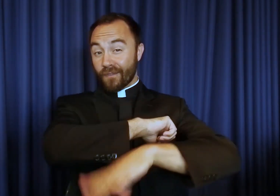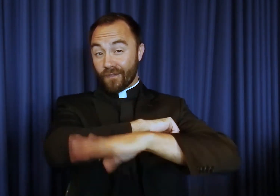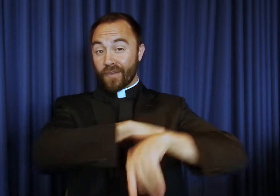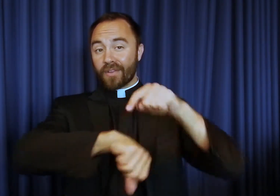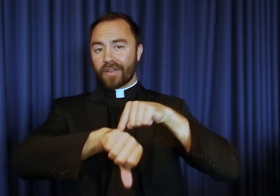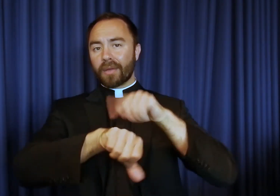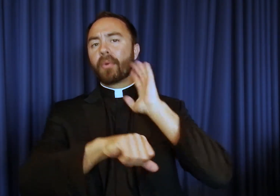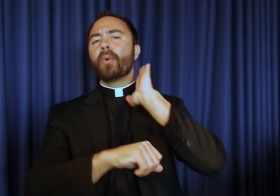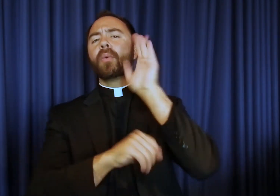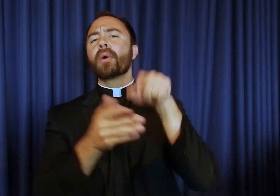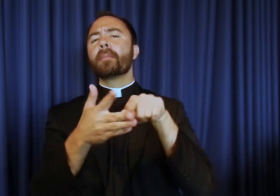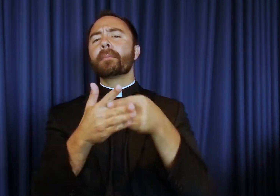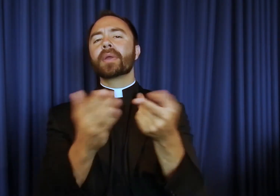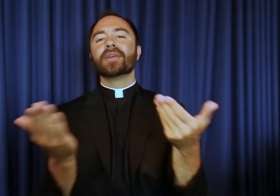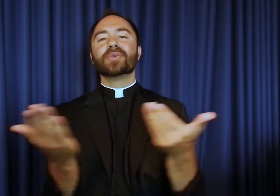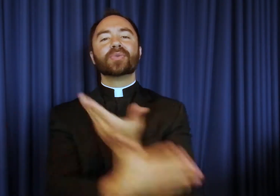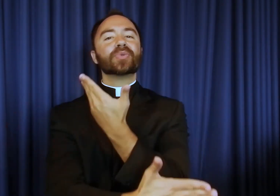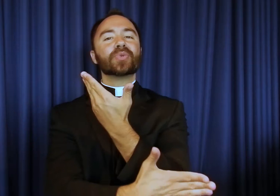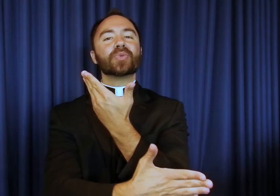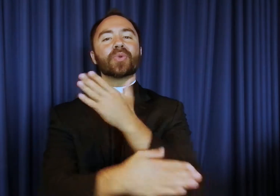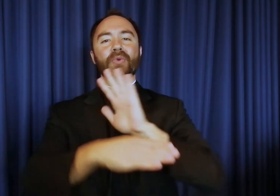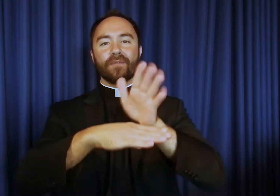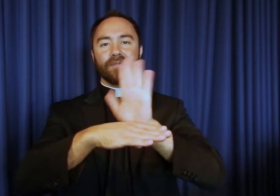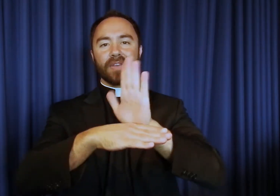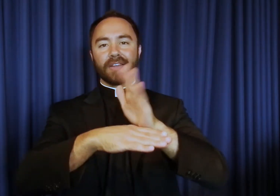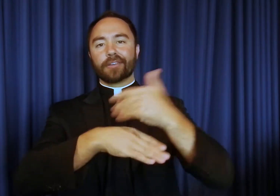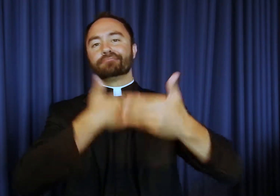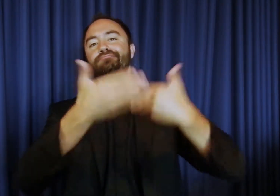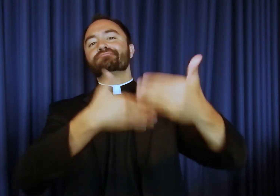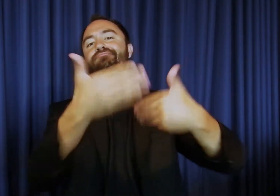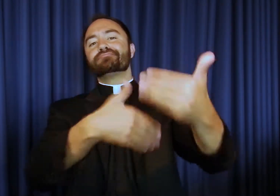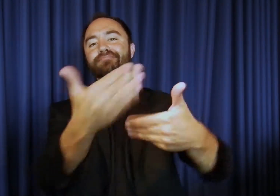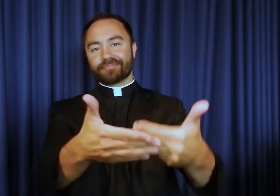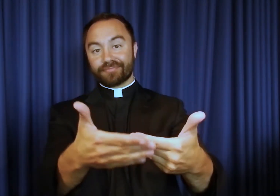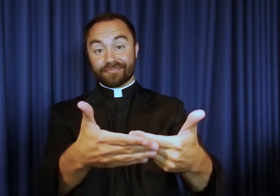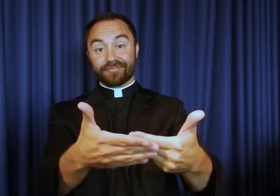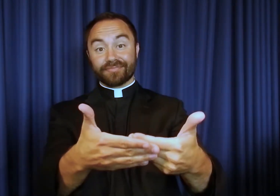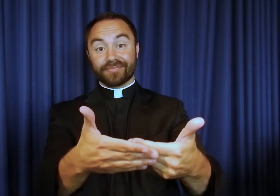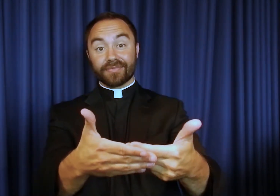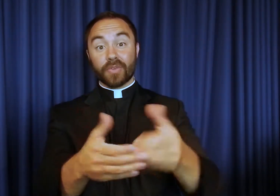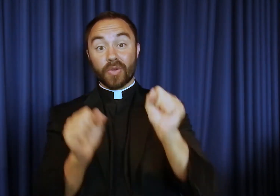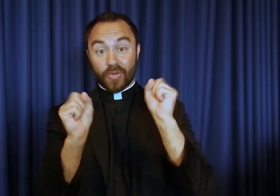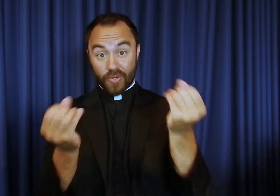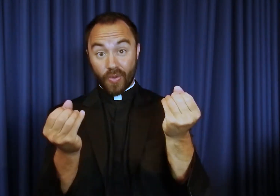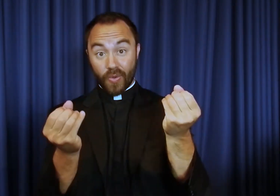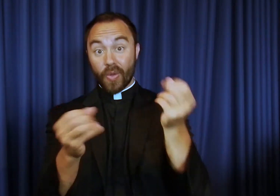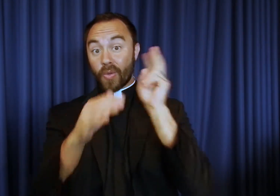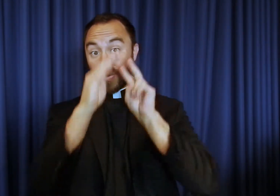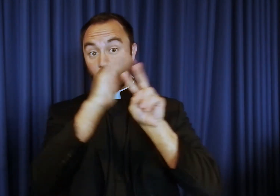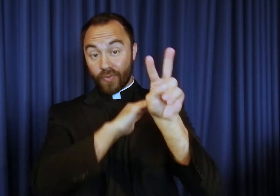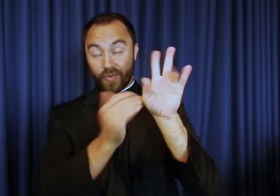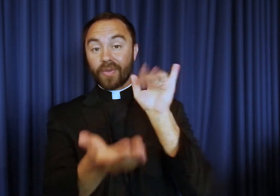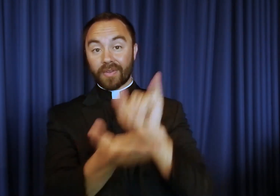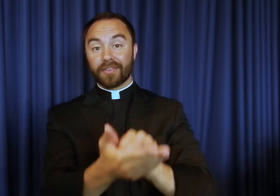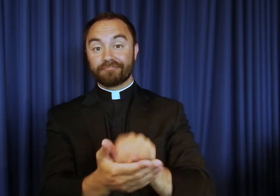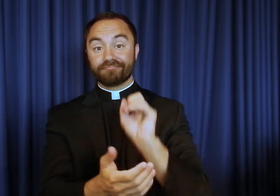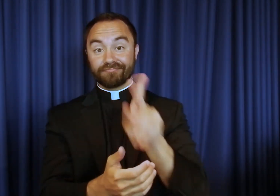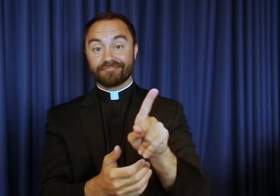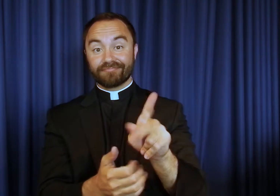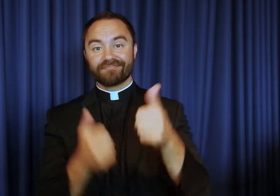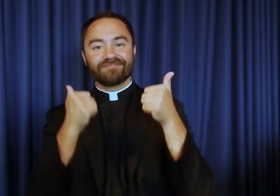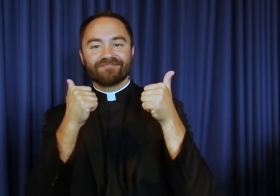Also much later in the Fall I'm going to begin a whole new video series so look